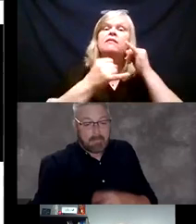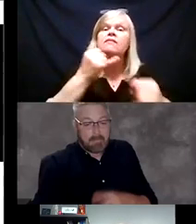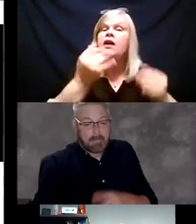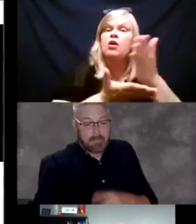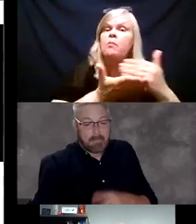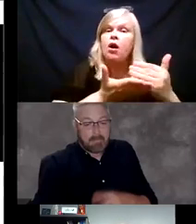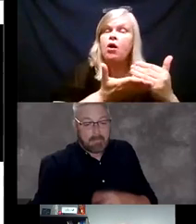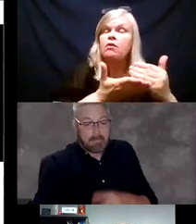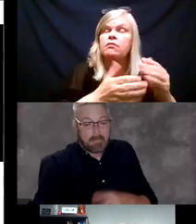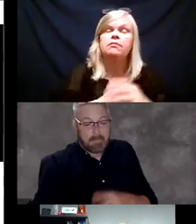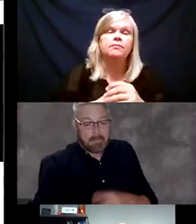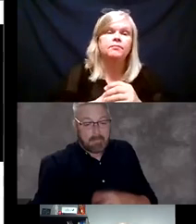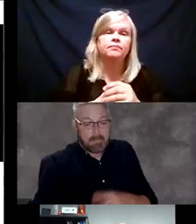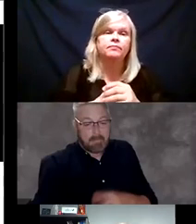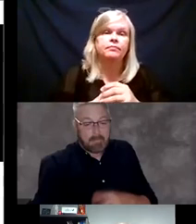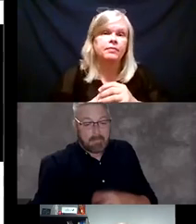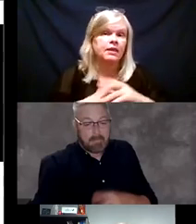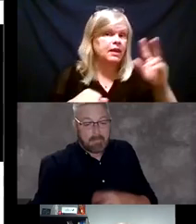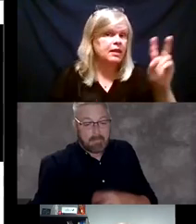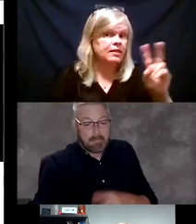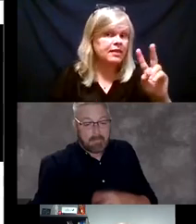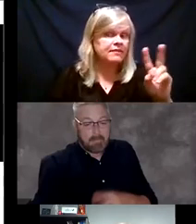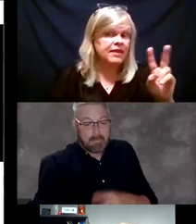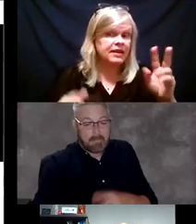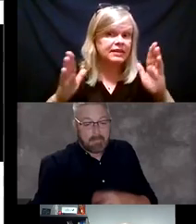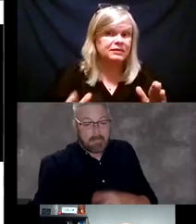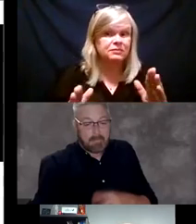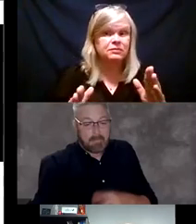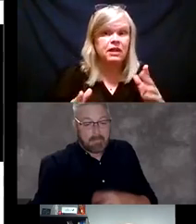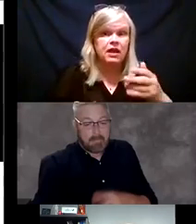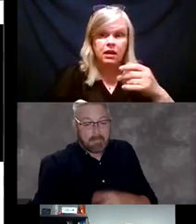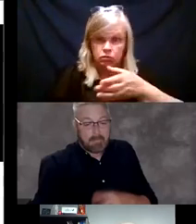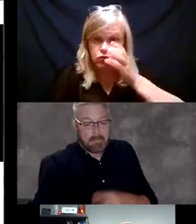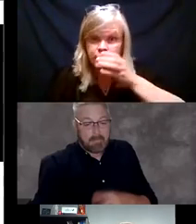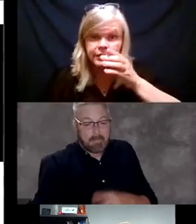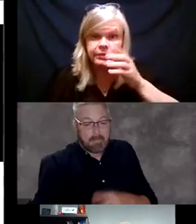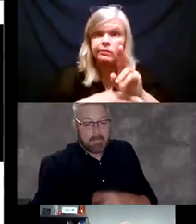ANOTHER POSSIBILITY IS THE VICTIM IS UNDER THE INFLUENCE OF A CONTROLLED SUBSTANCE AT THE TIME OF USE AND THE SUBSTANCE